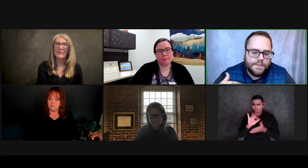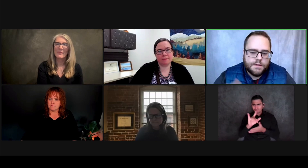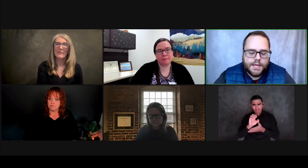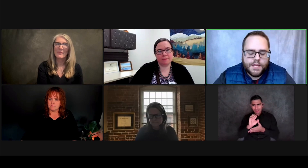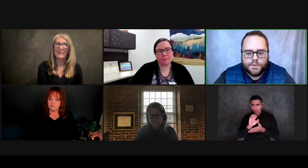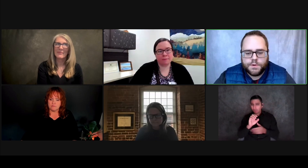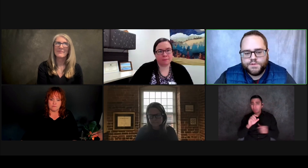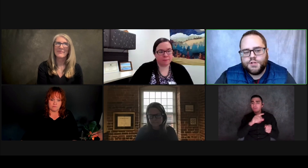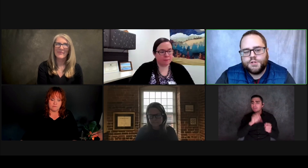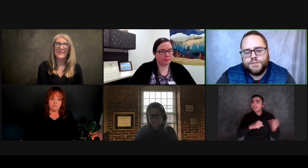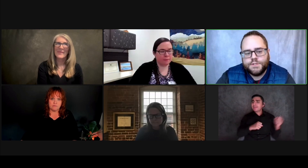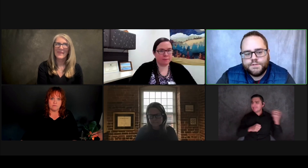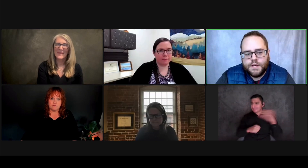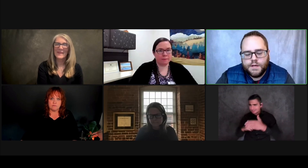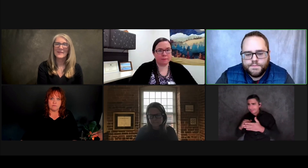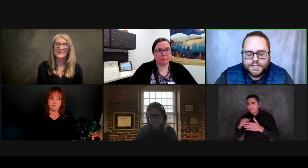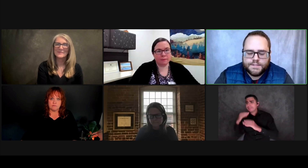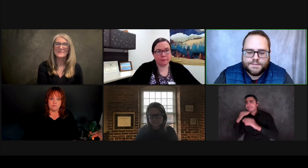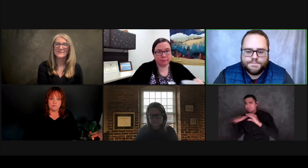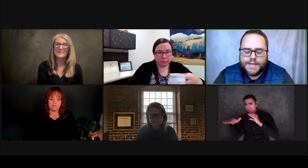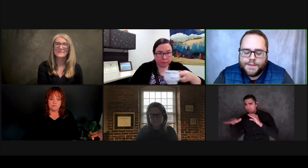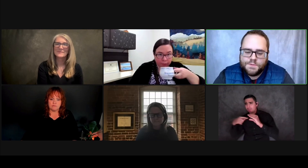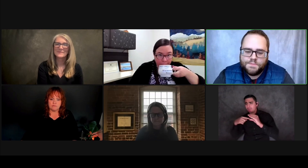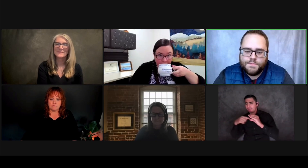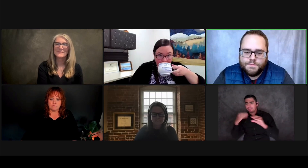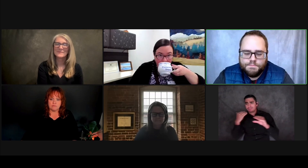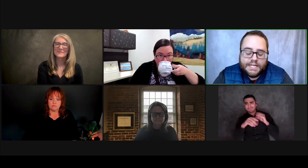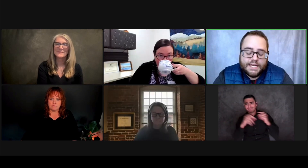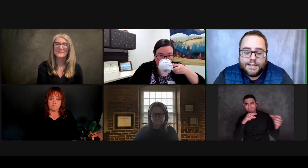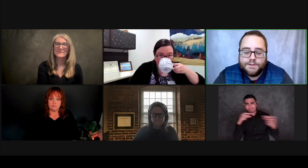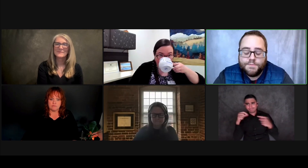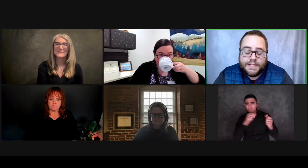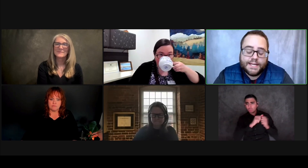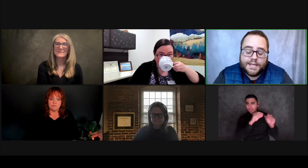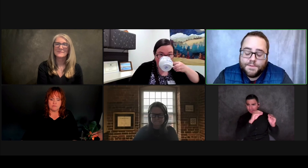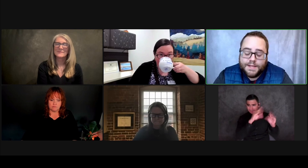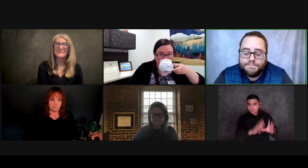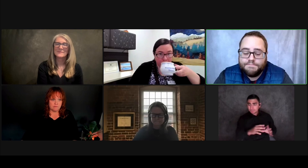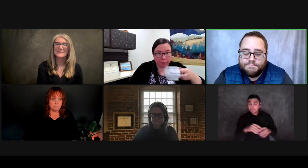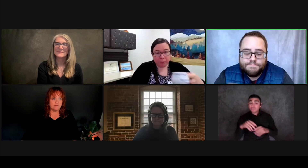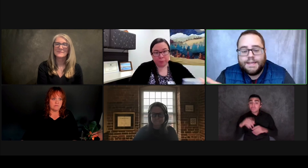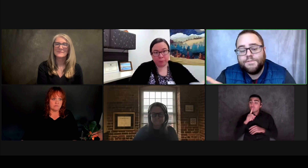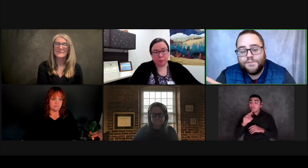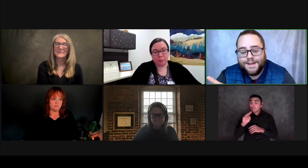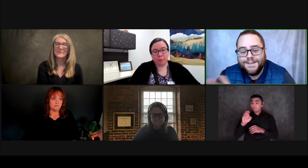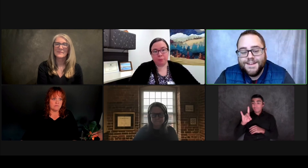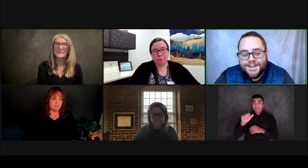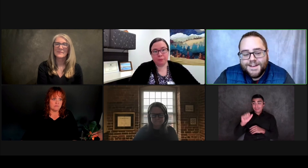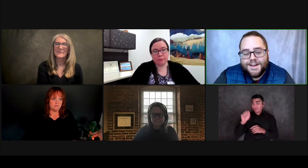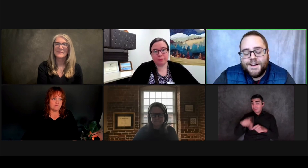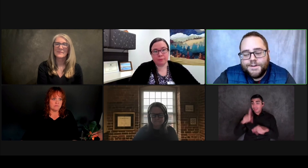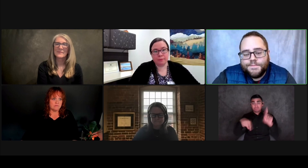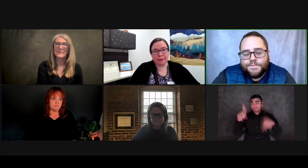And we work with instructors because captioned media can-- or media can come in any format.